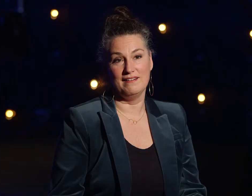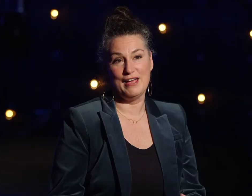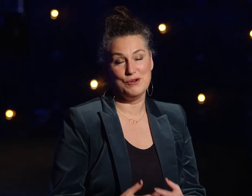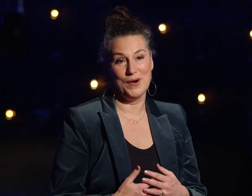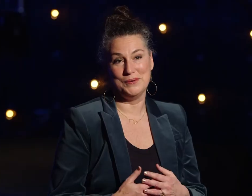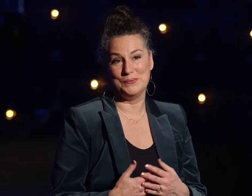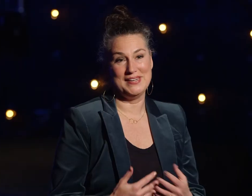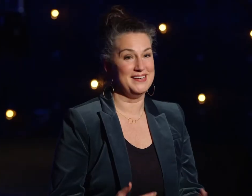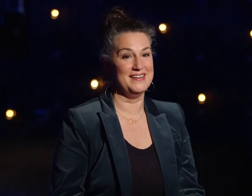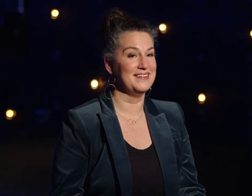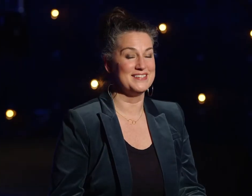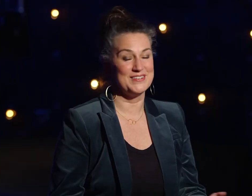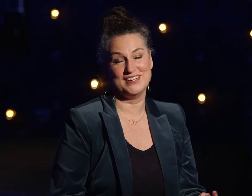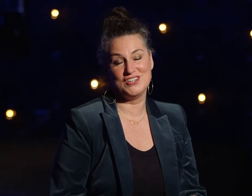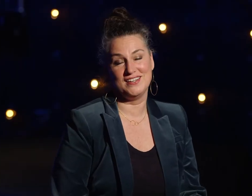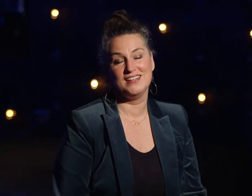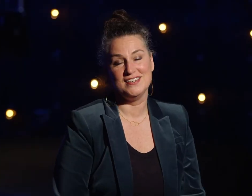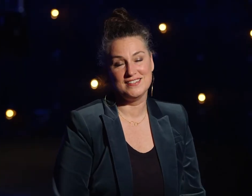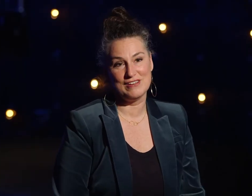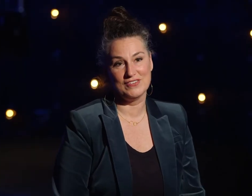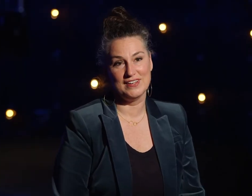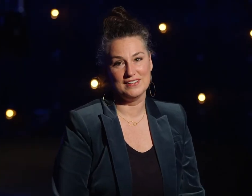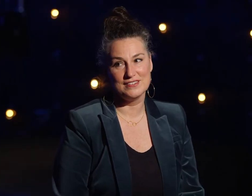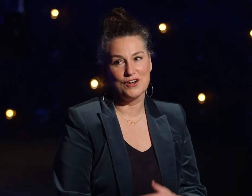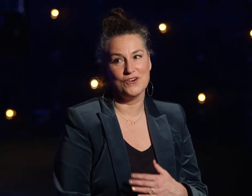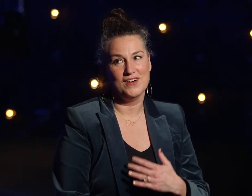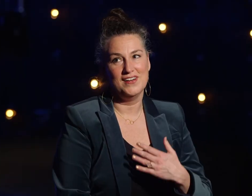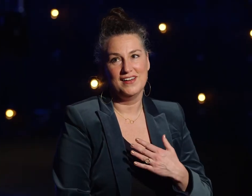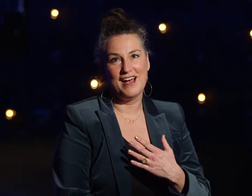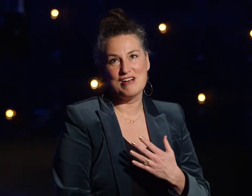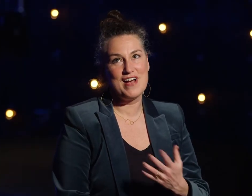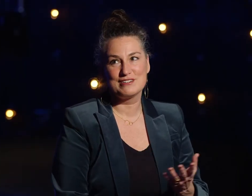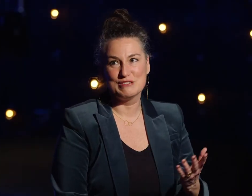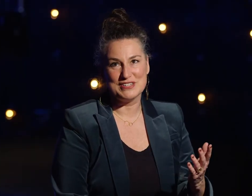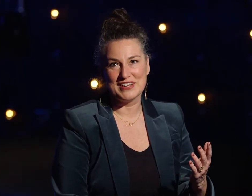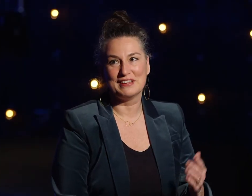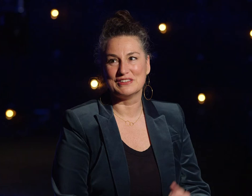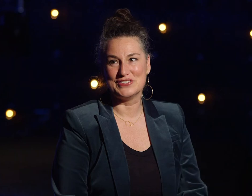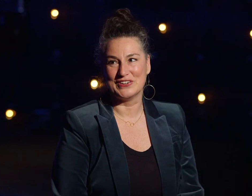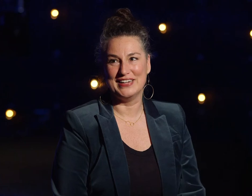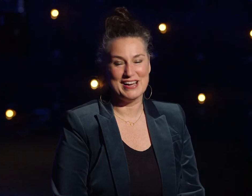and what we need so that she can eat safely. So I've actually been telling this story now